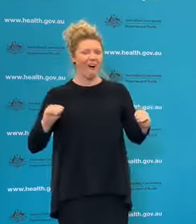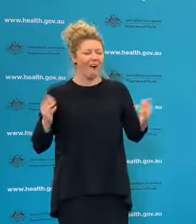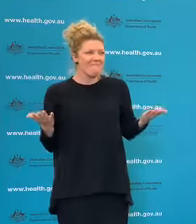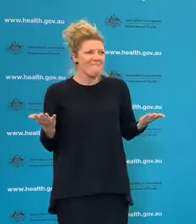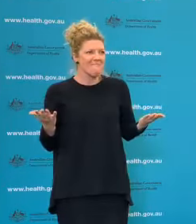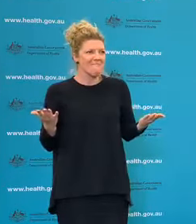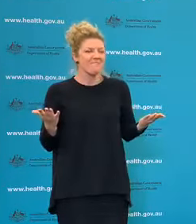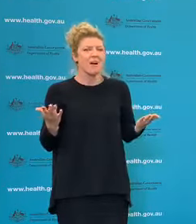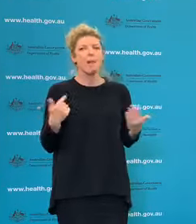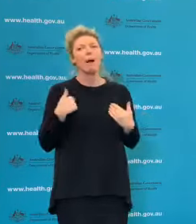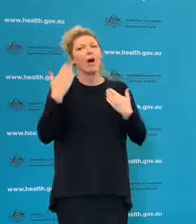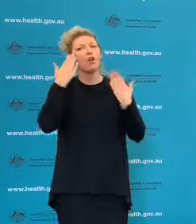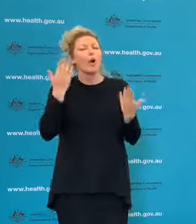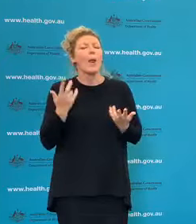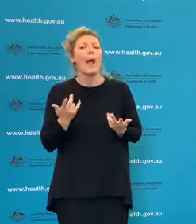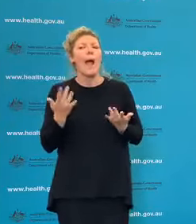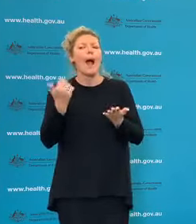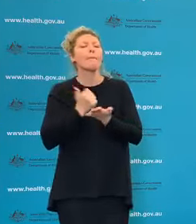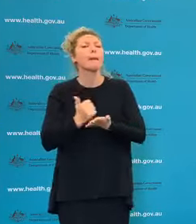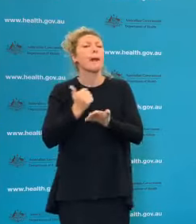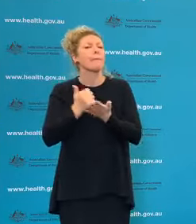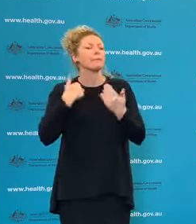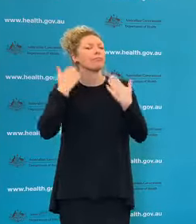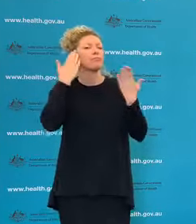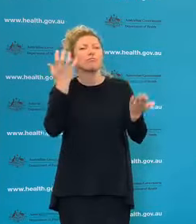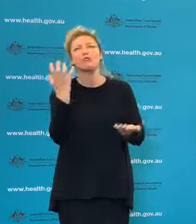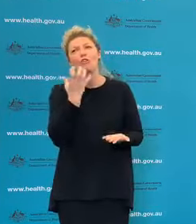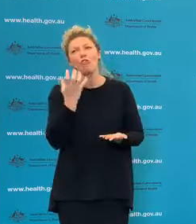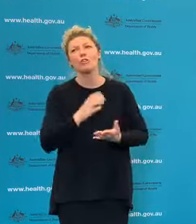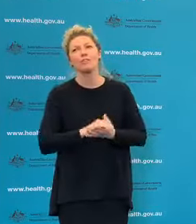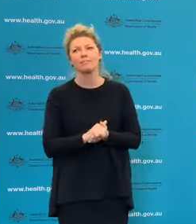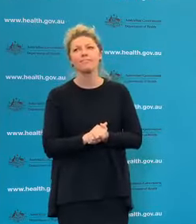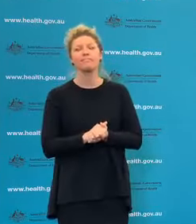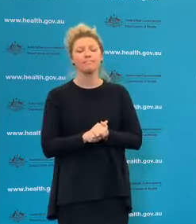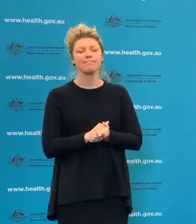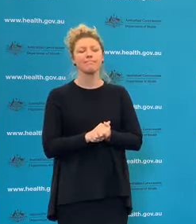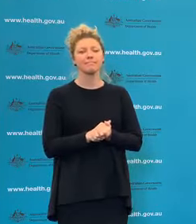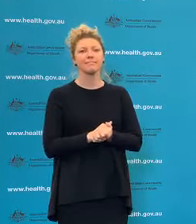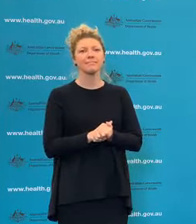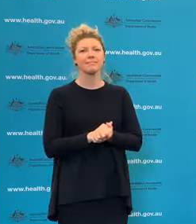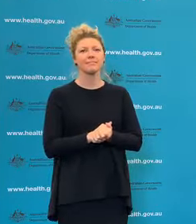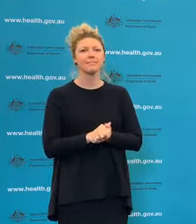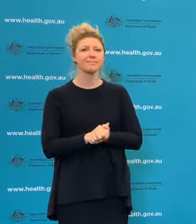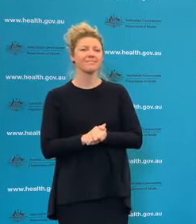can't speak to the actual numbers of health care workers. Sorry okay thank you for your time